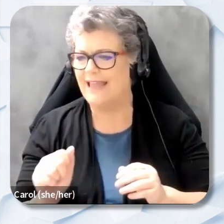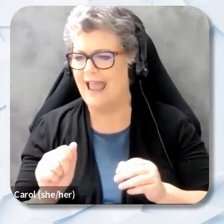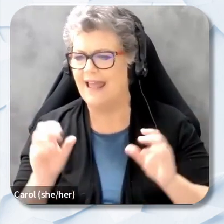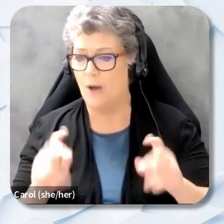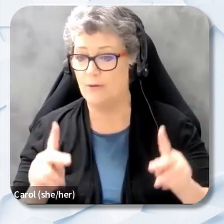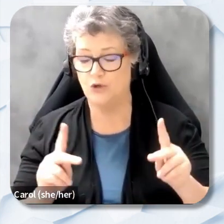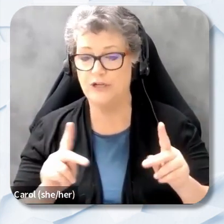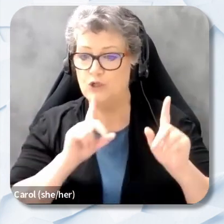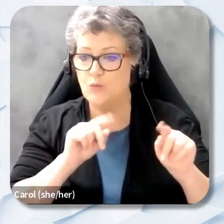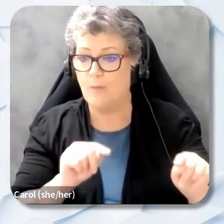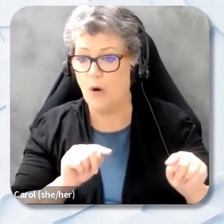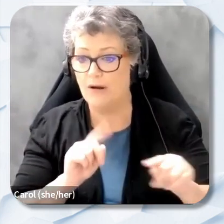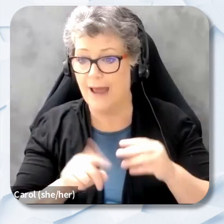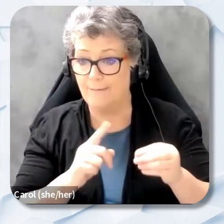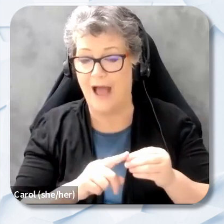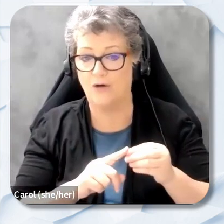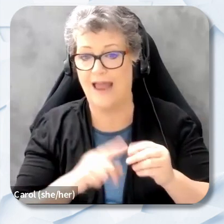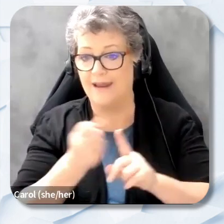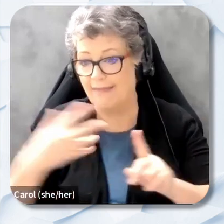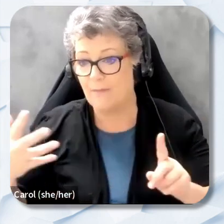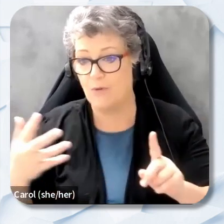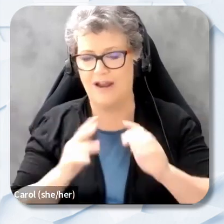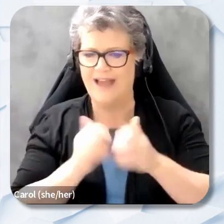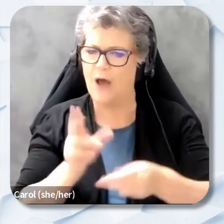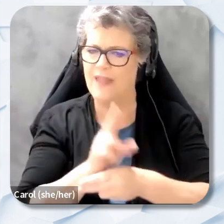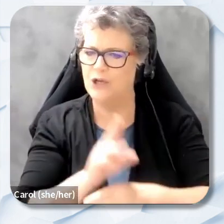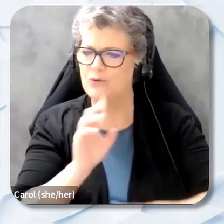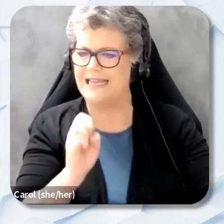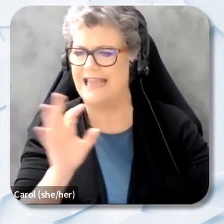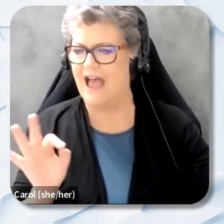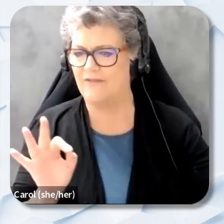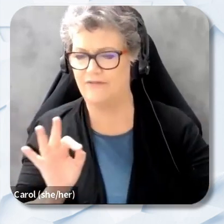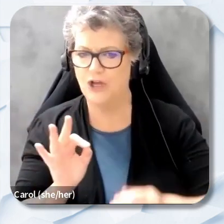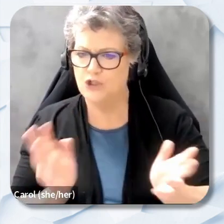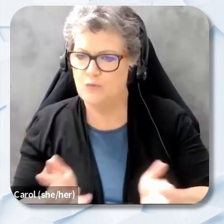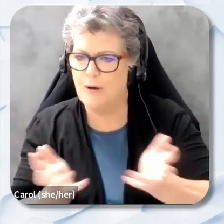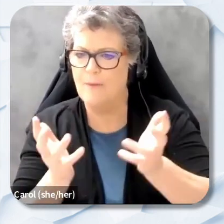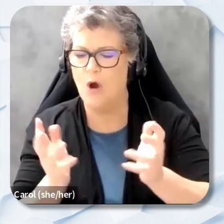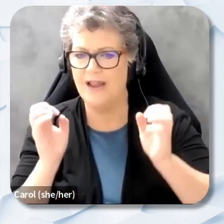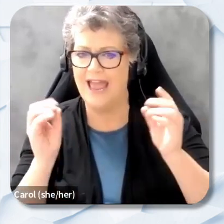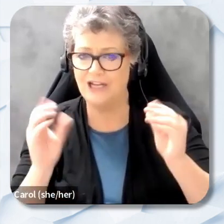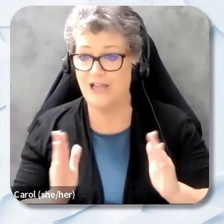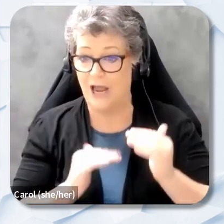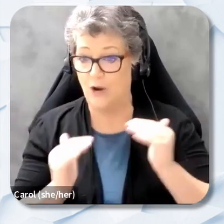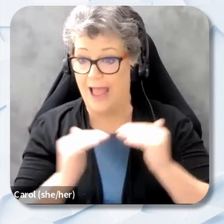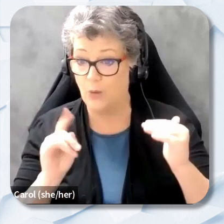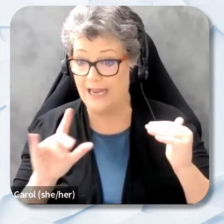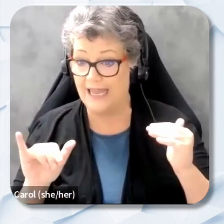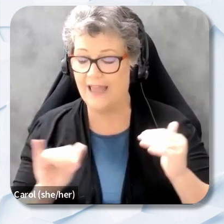to report on and elaborate on how they used EE F to promote educator equity quality and